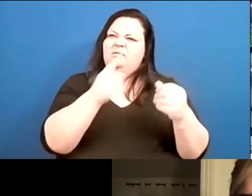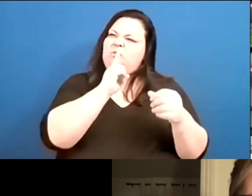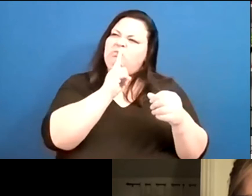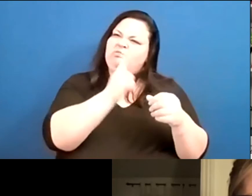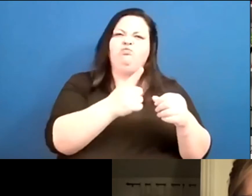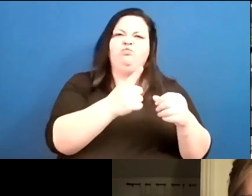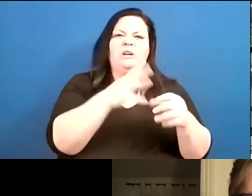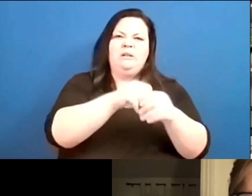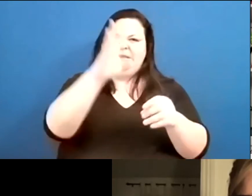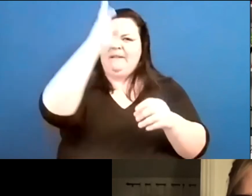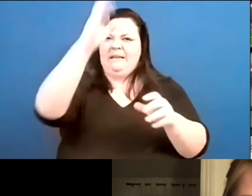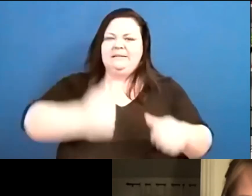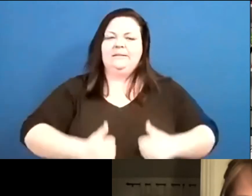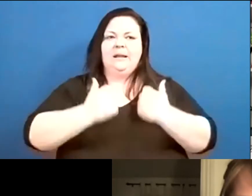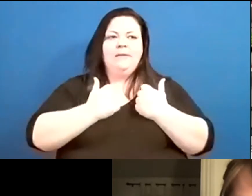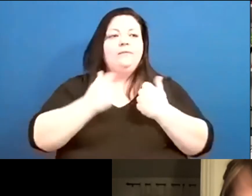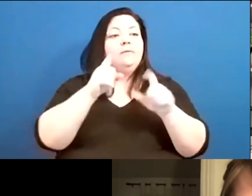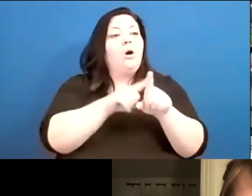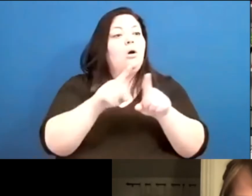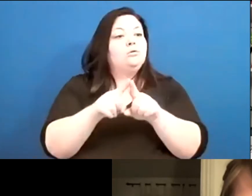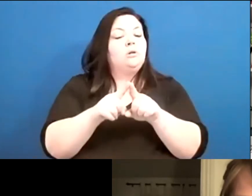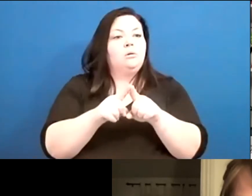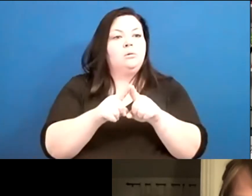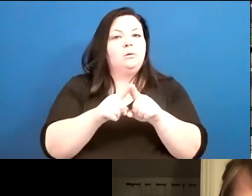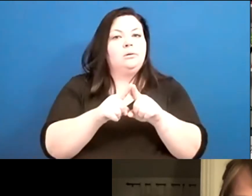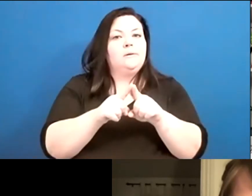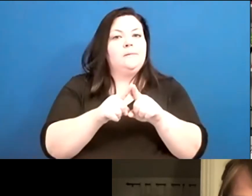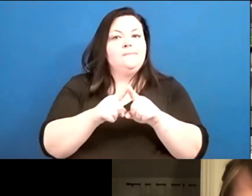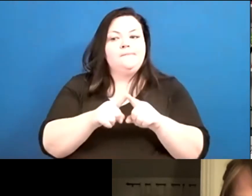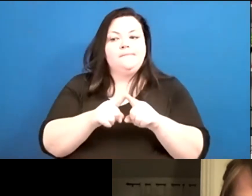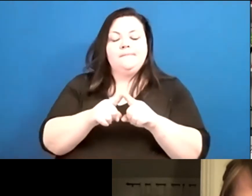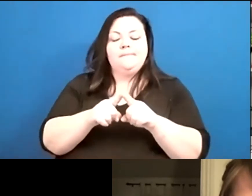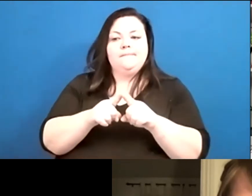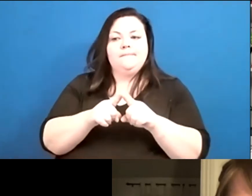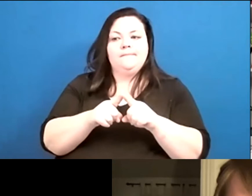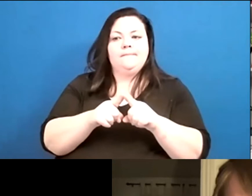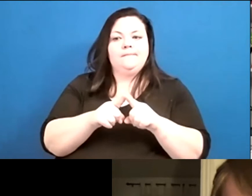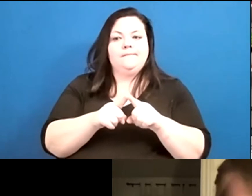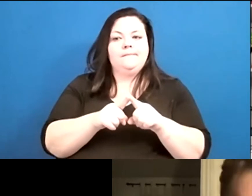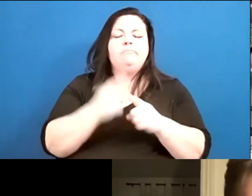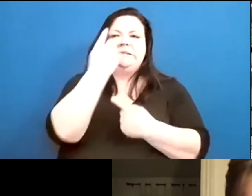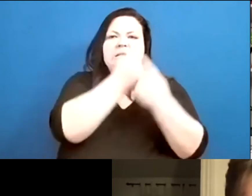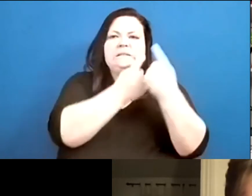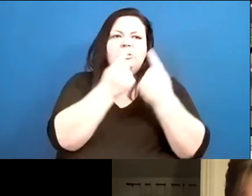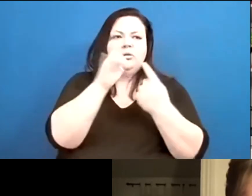and it's also one of the, um, it's considered like the American fairy